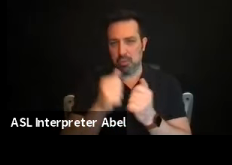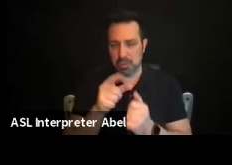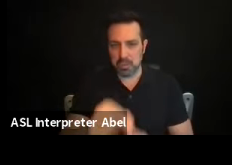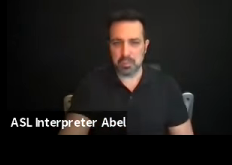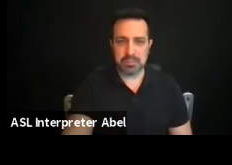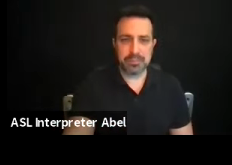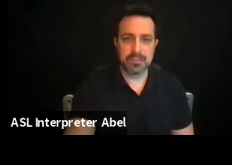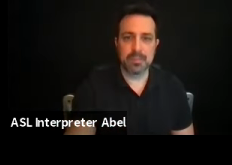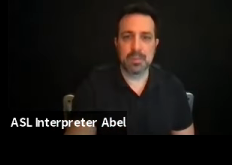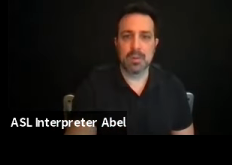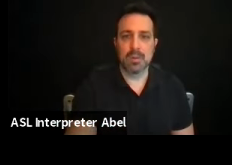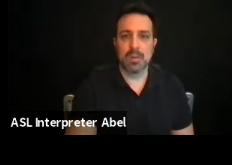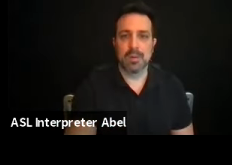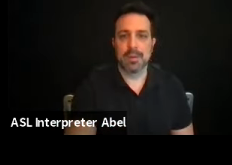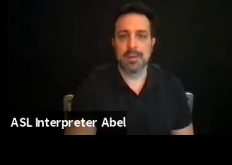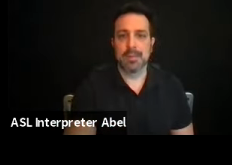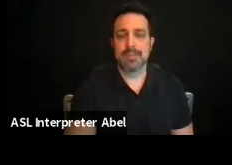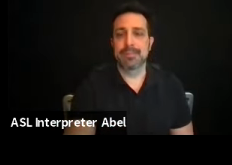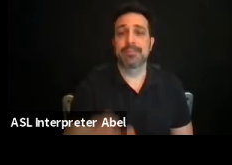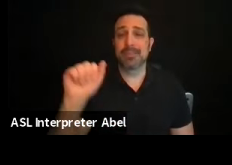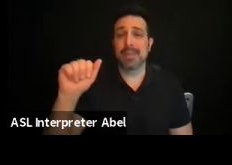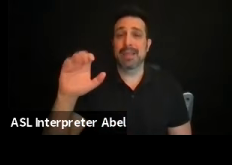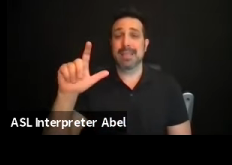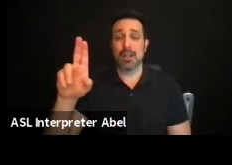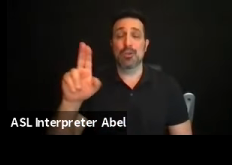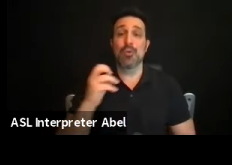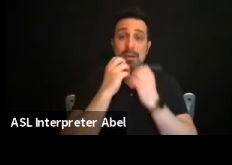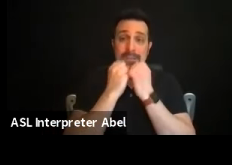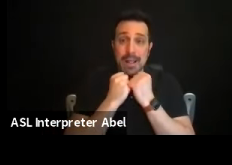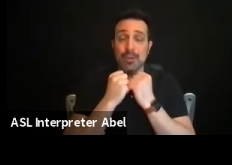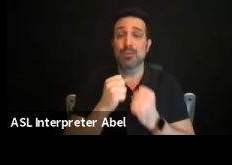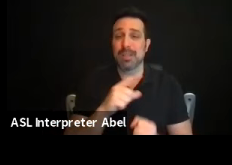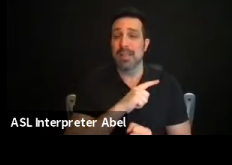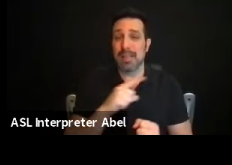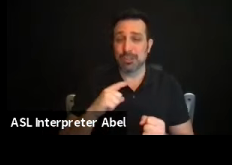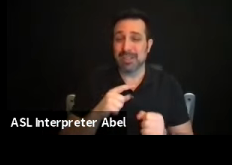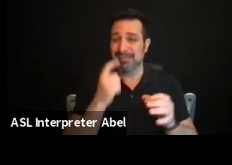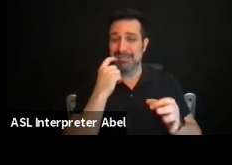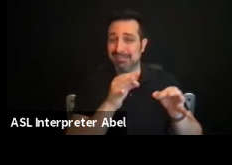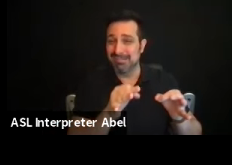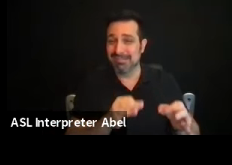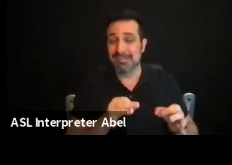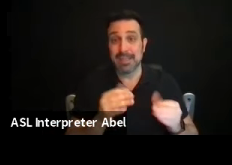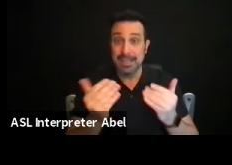efforts. Regarding our priorities before the current legislature, I want to share a final thought